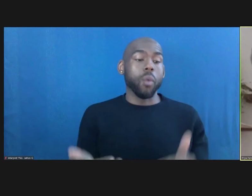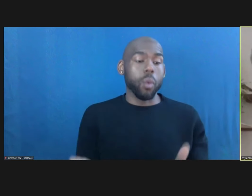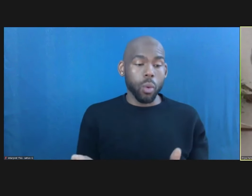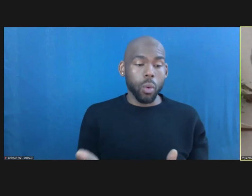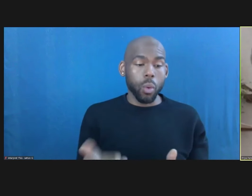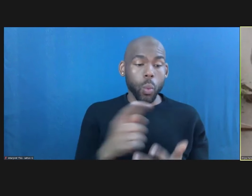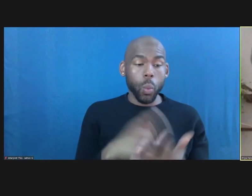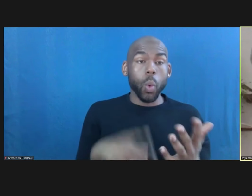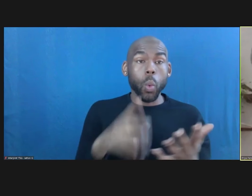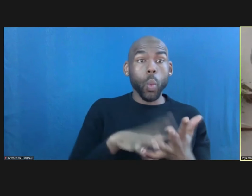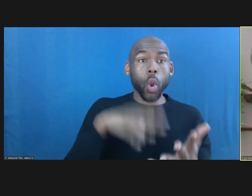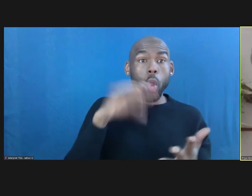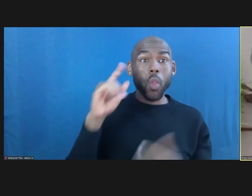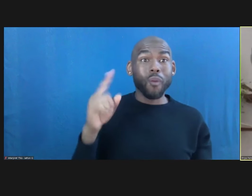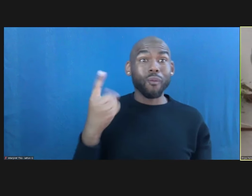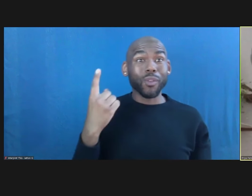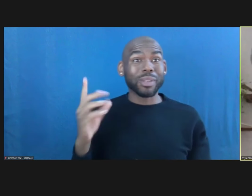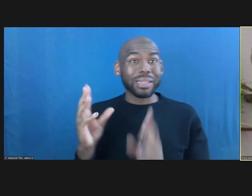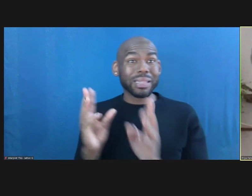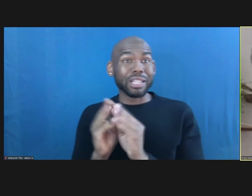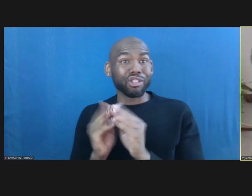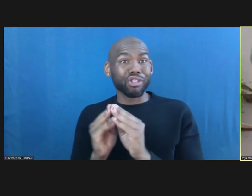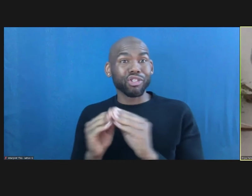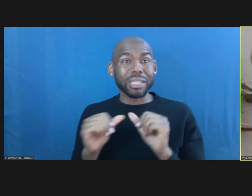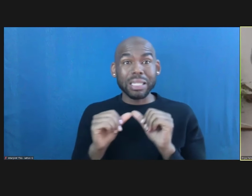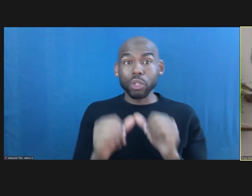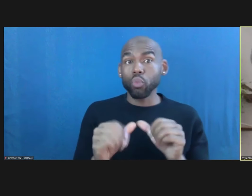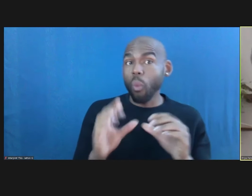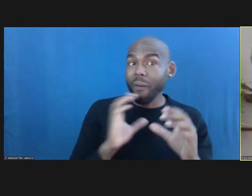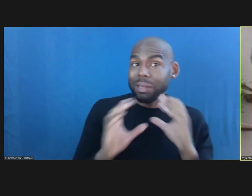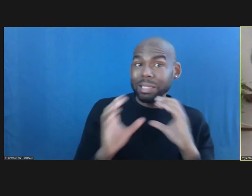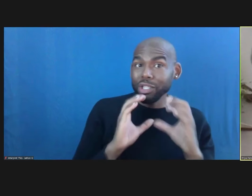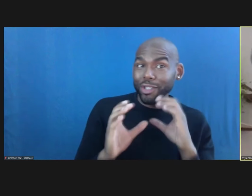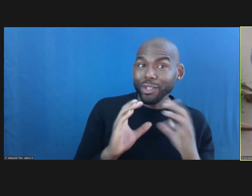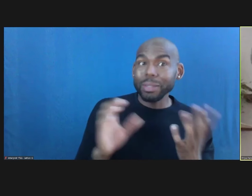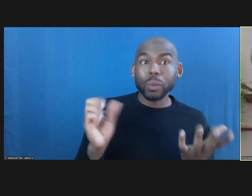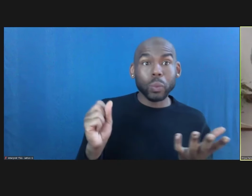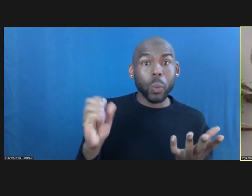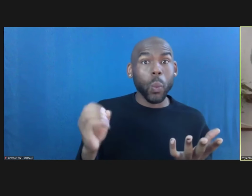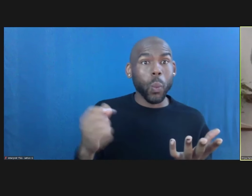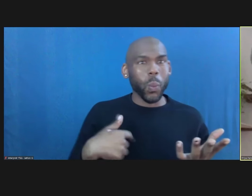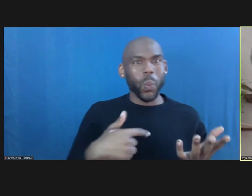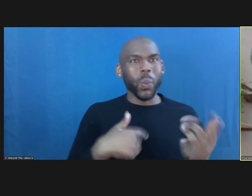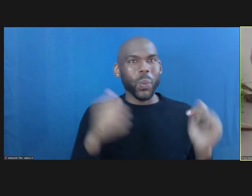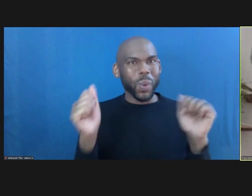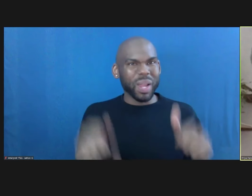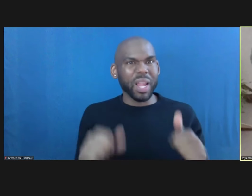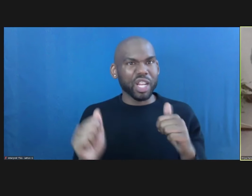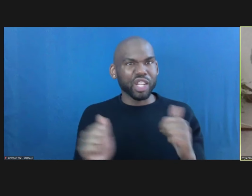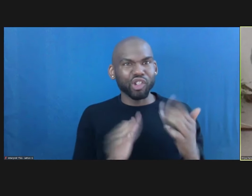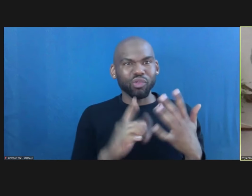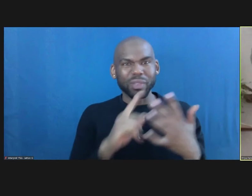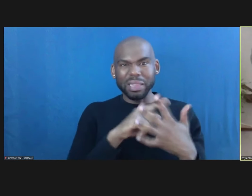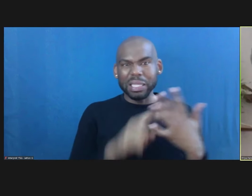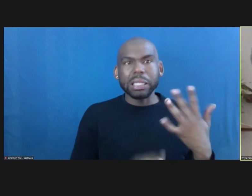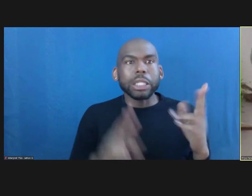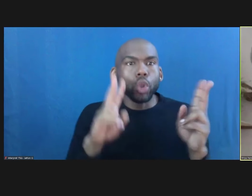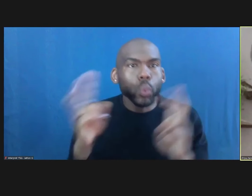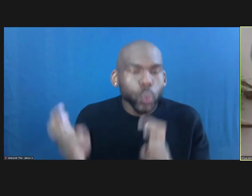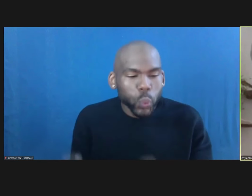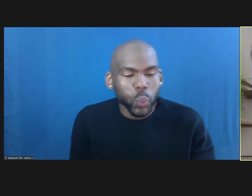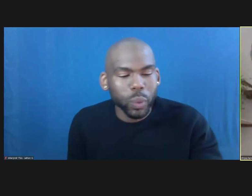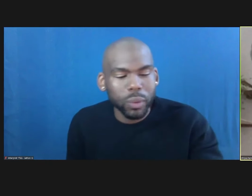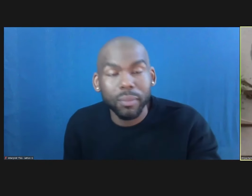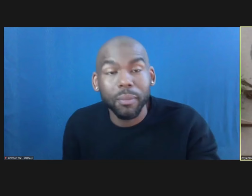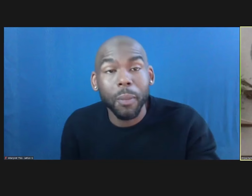session and continuing that conversation so that we can address these issues? As I previously